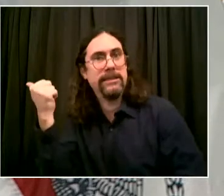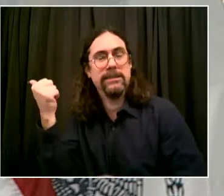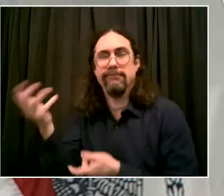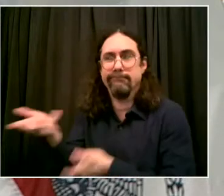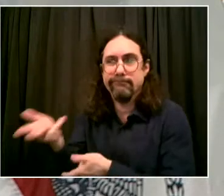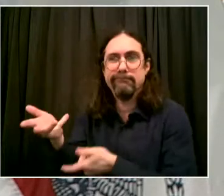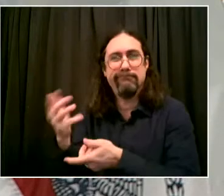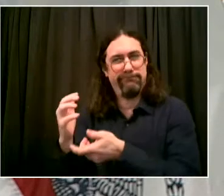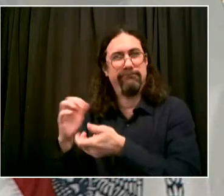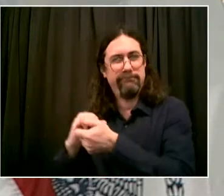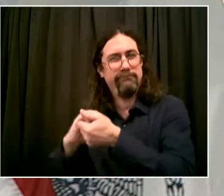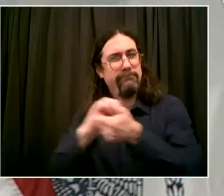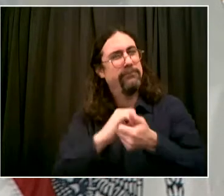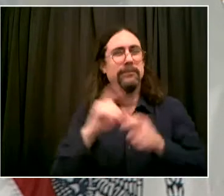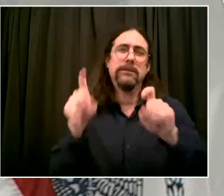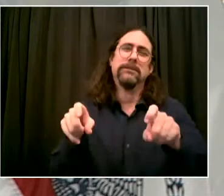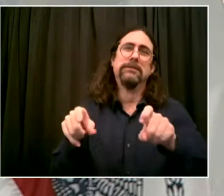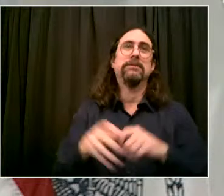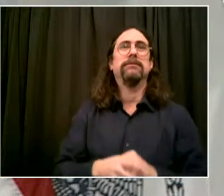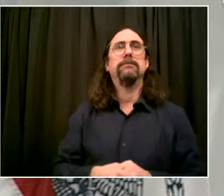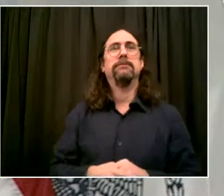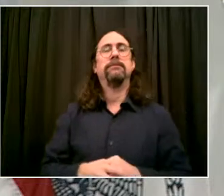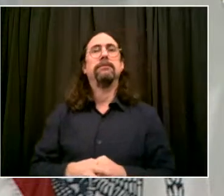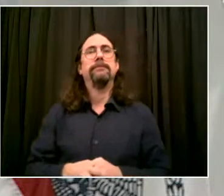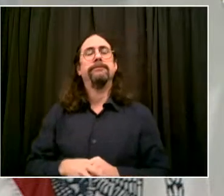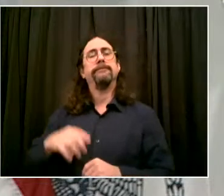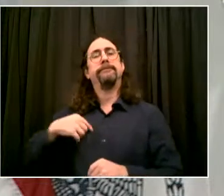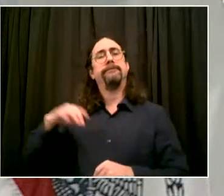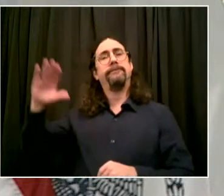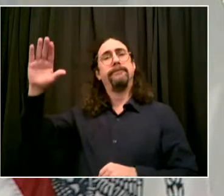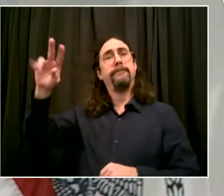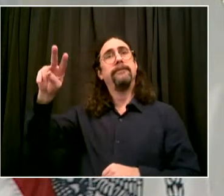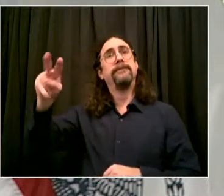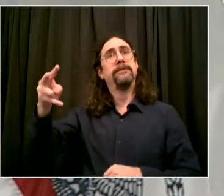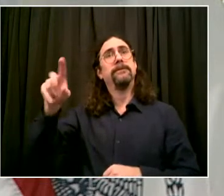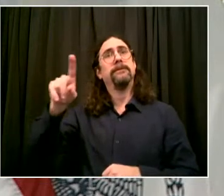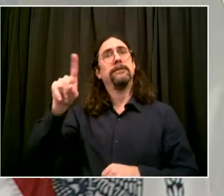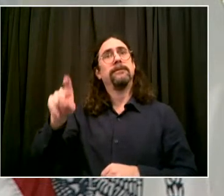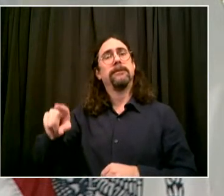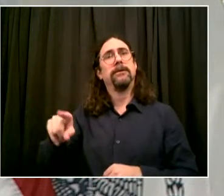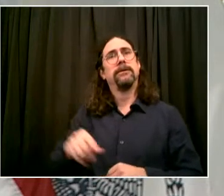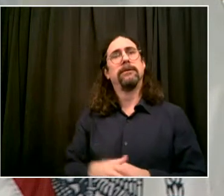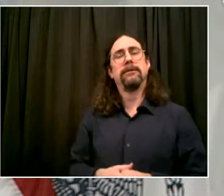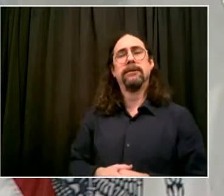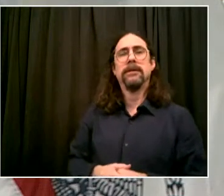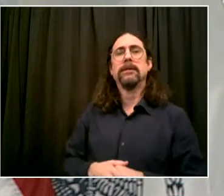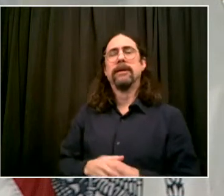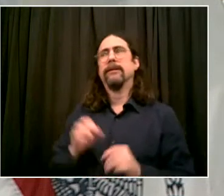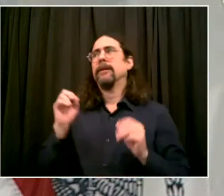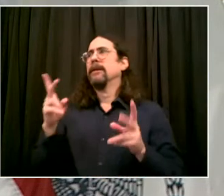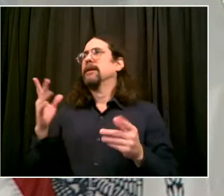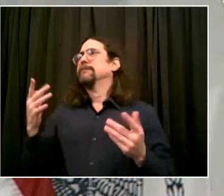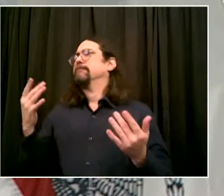R eporter: WHEN DO YOU